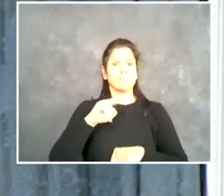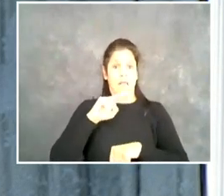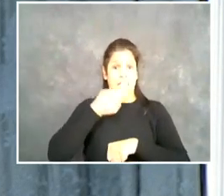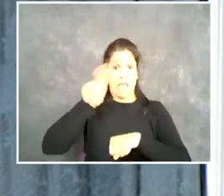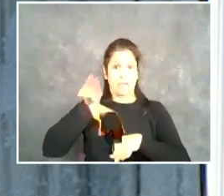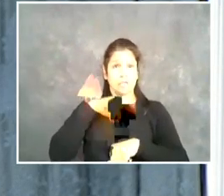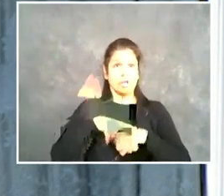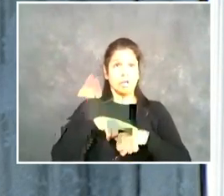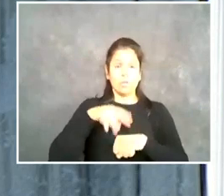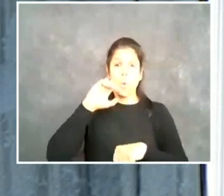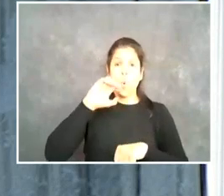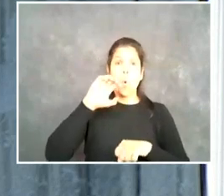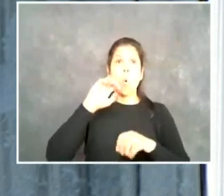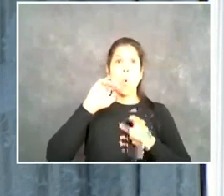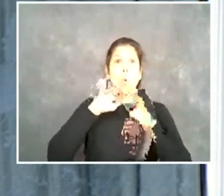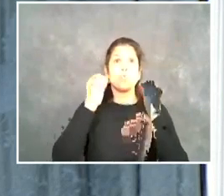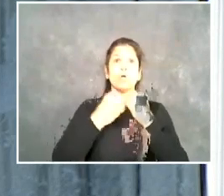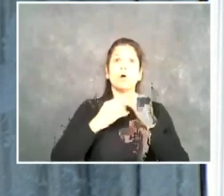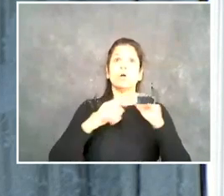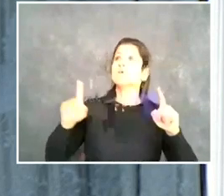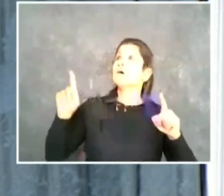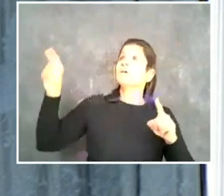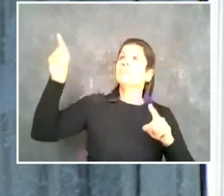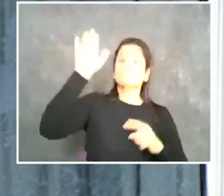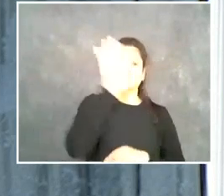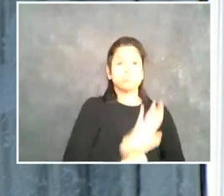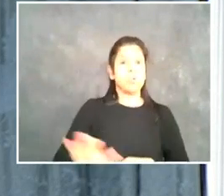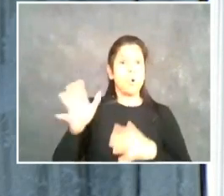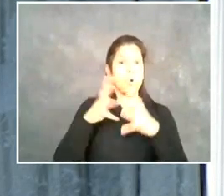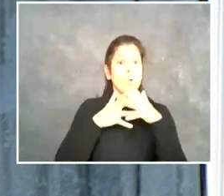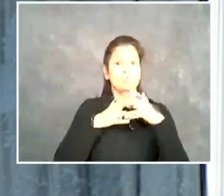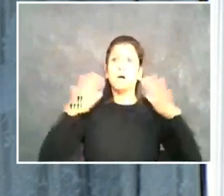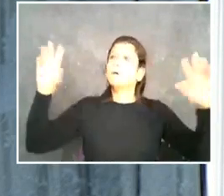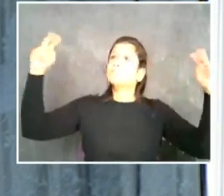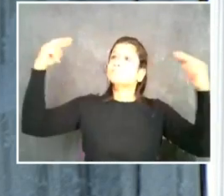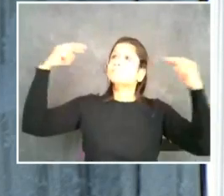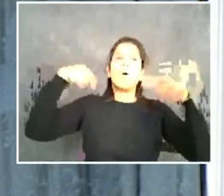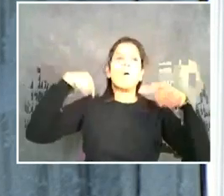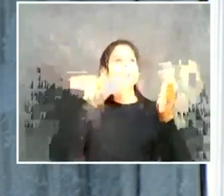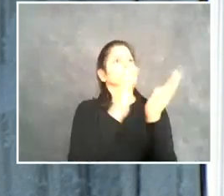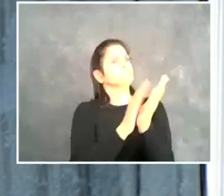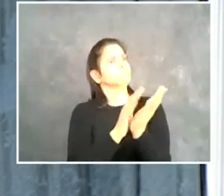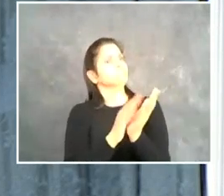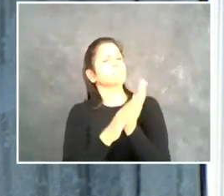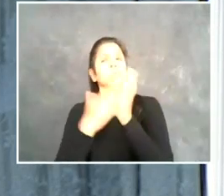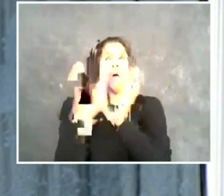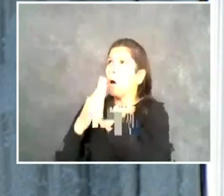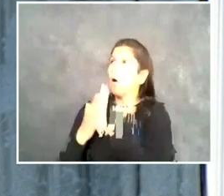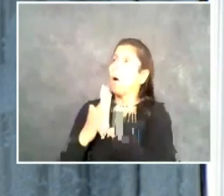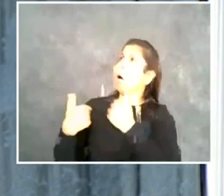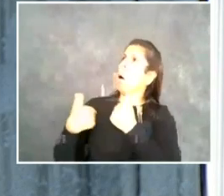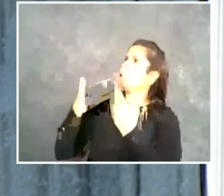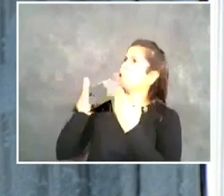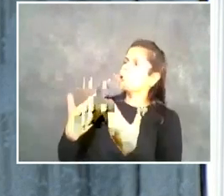I THINK THAT IF YOU WANT TO KNOW MORE ABOUT MY QUALIFICATIONS, THAT YOU SHOULD